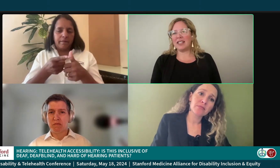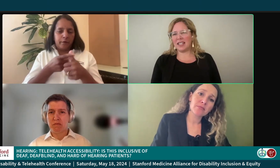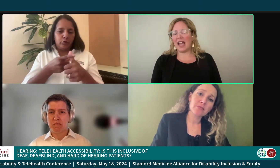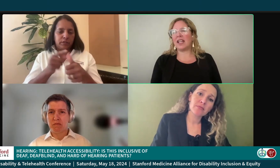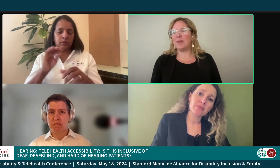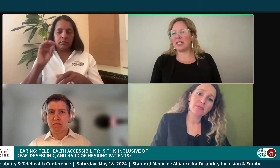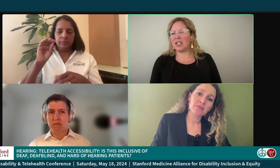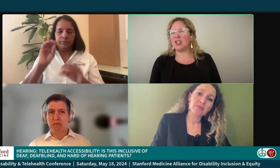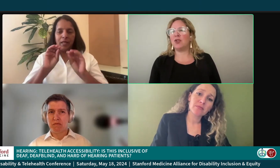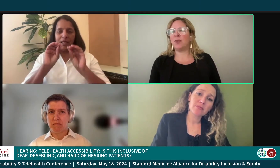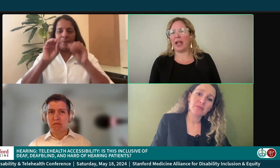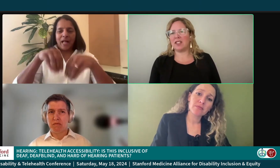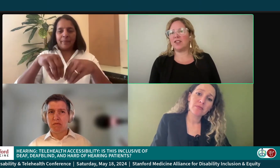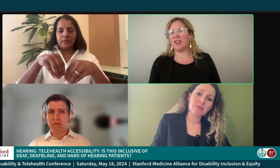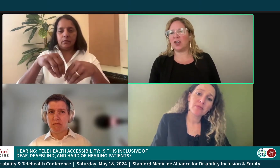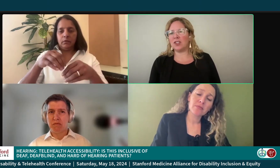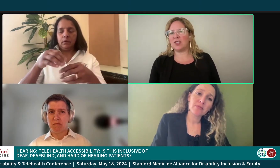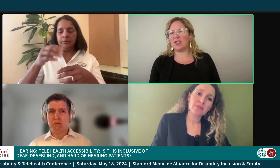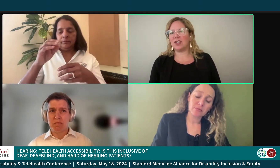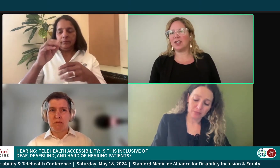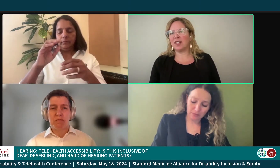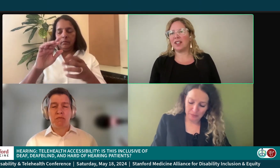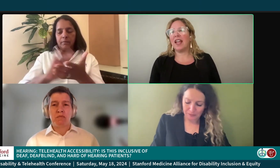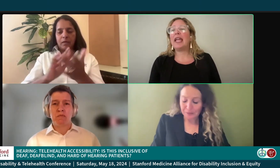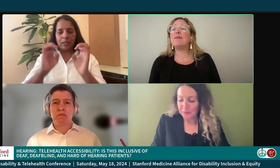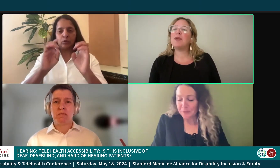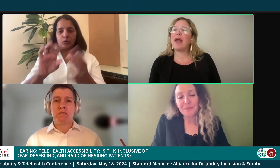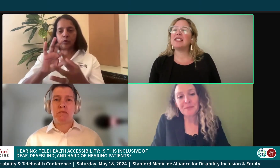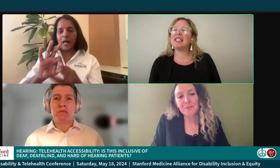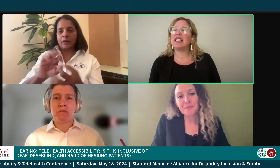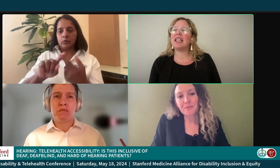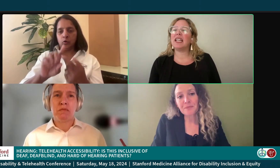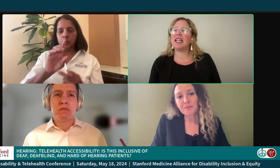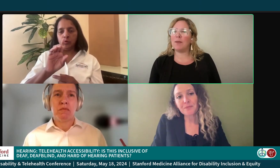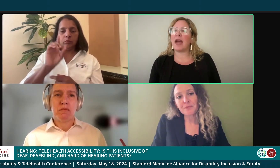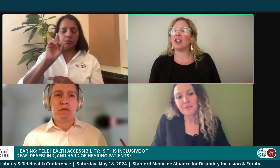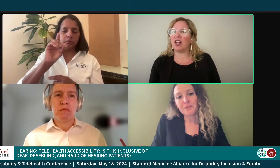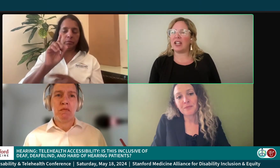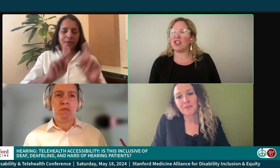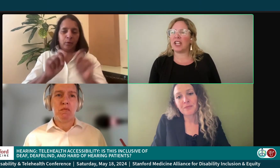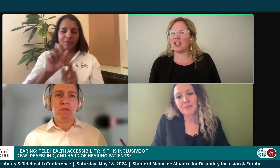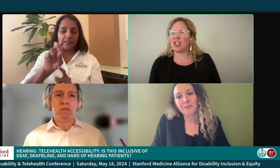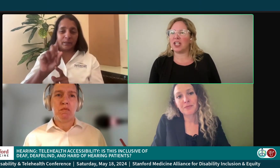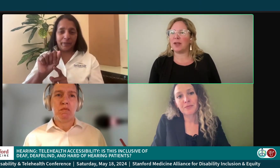Poorna Kushalnagar: I see that can be done in two ways. First, implementing medical education